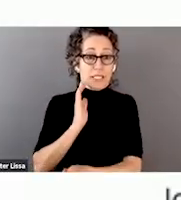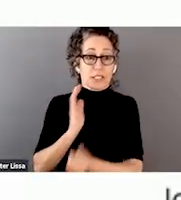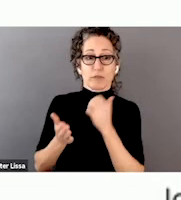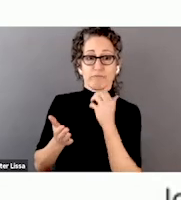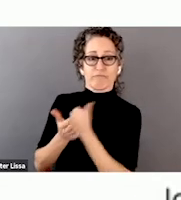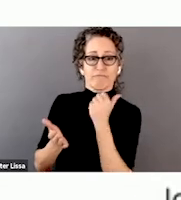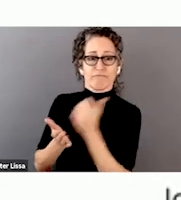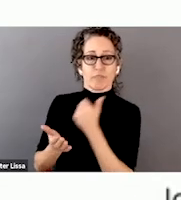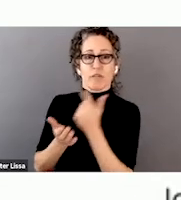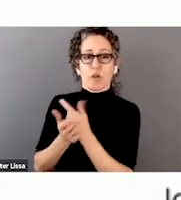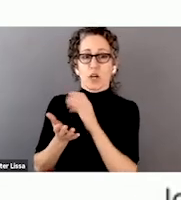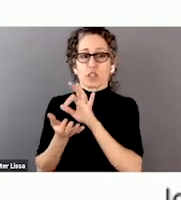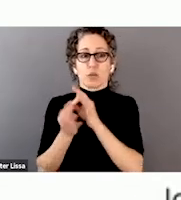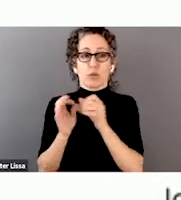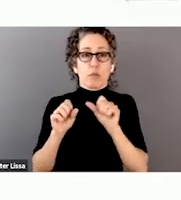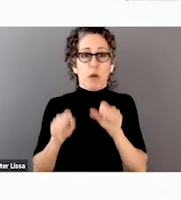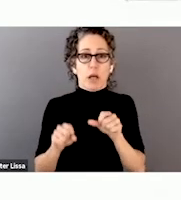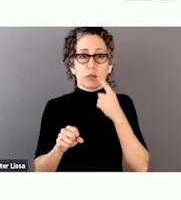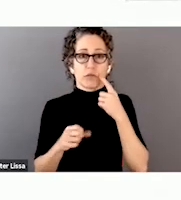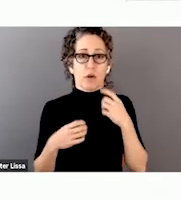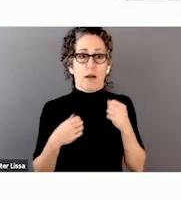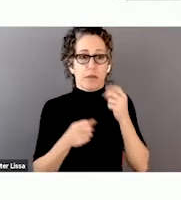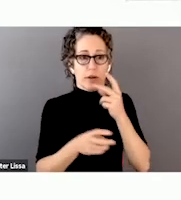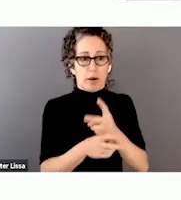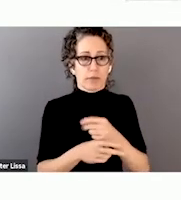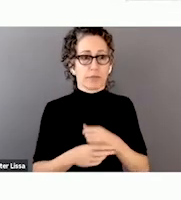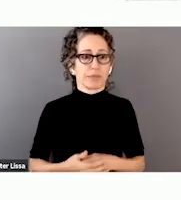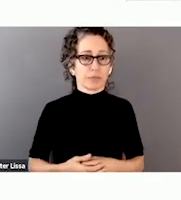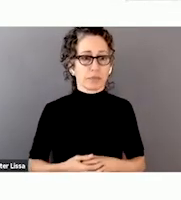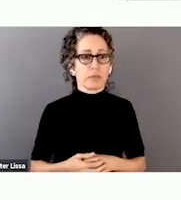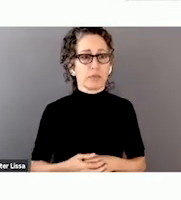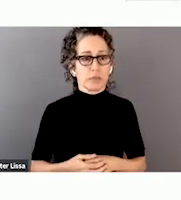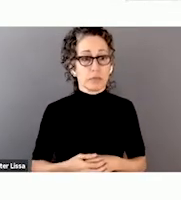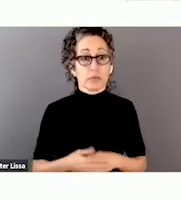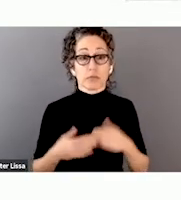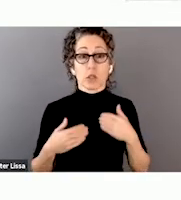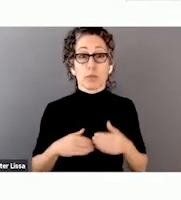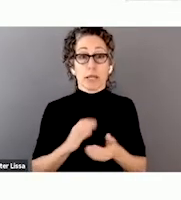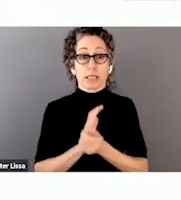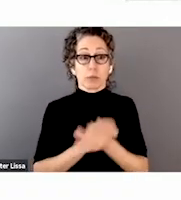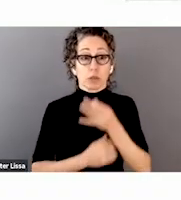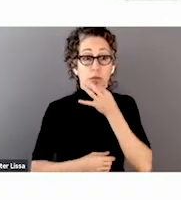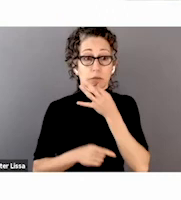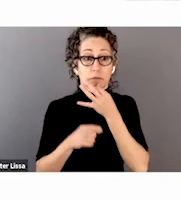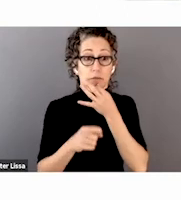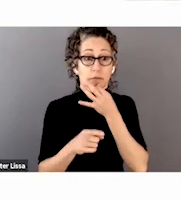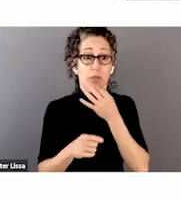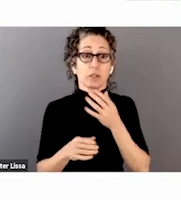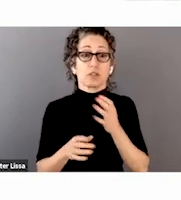care. Human expertise is critical for high-state medical decision-making.